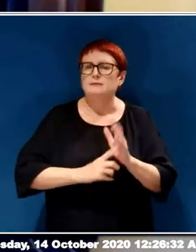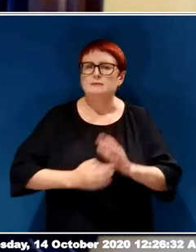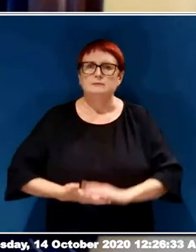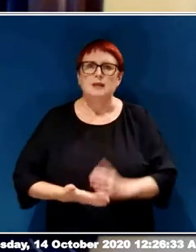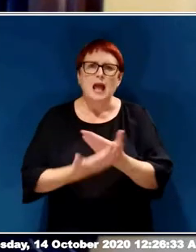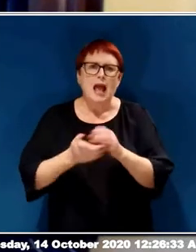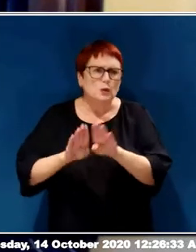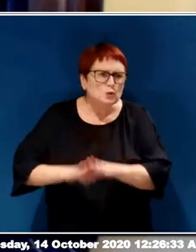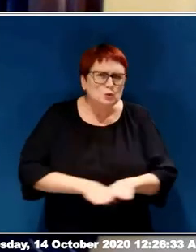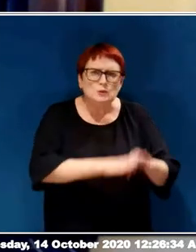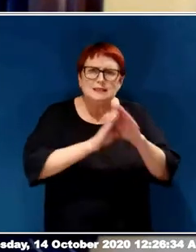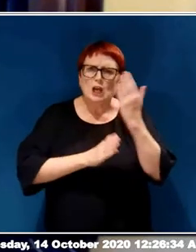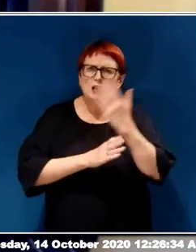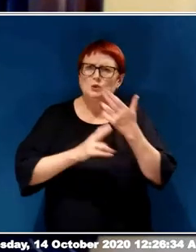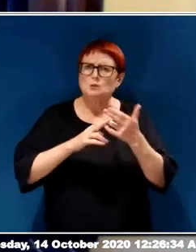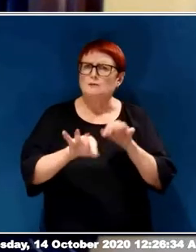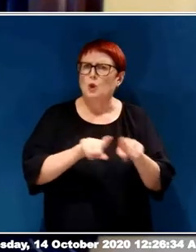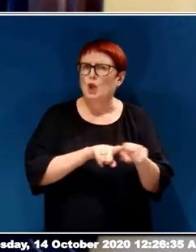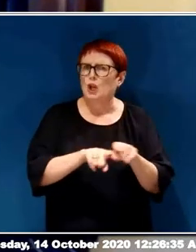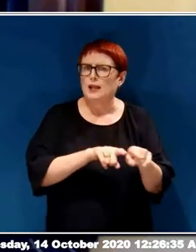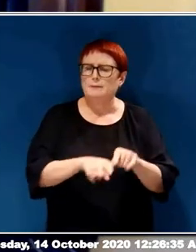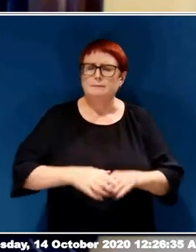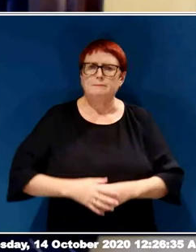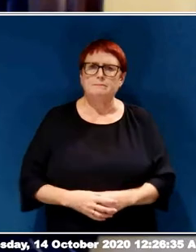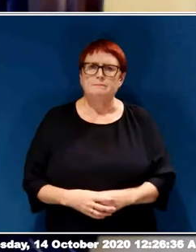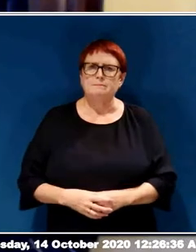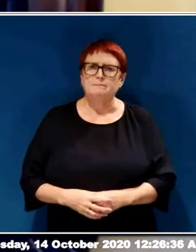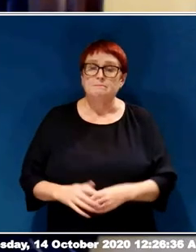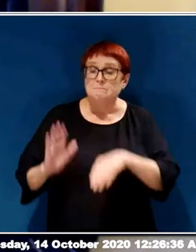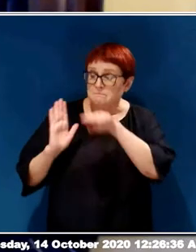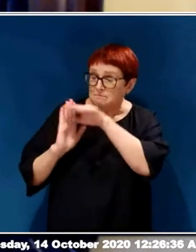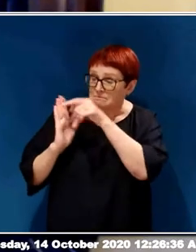used to design instruction and assessment.